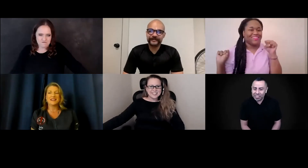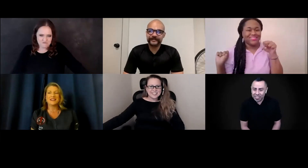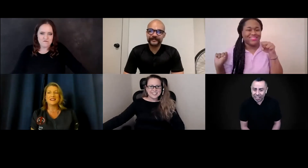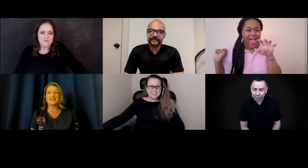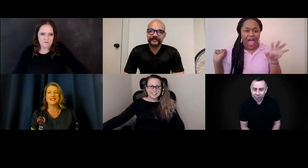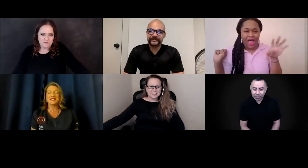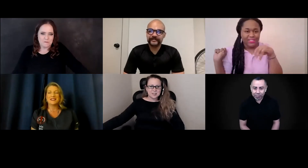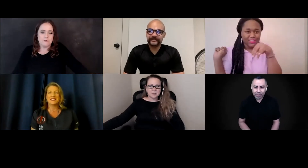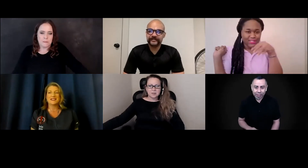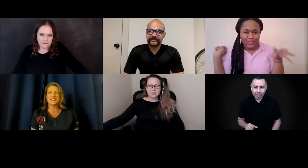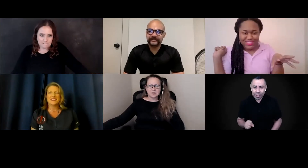I'll respond to that.